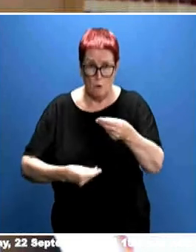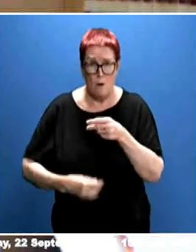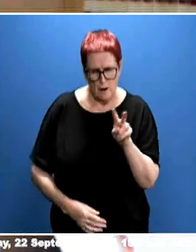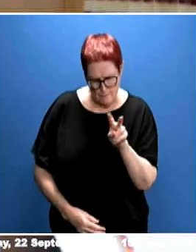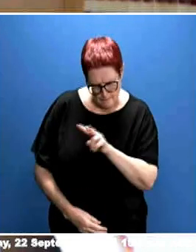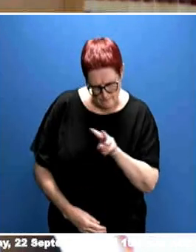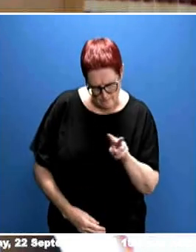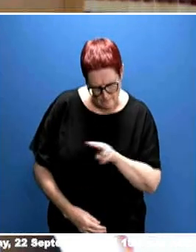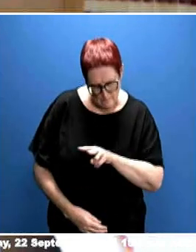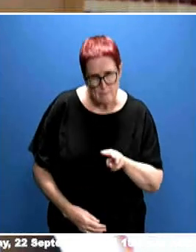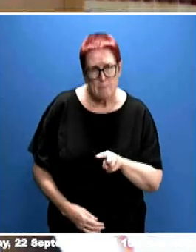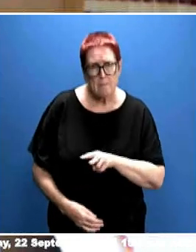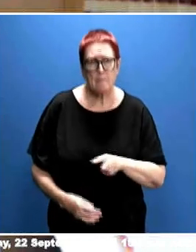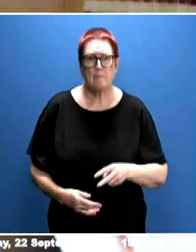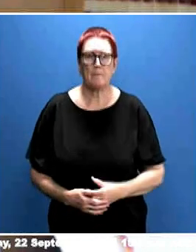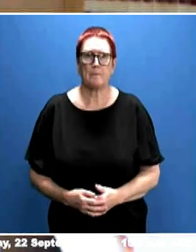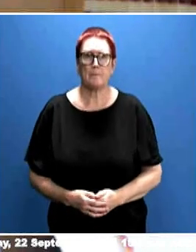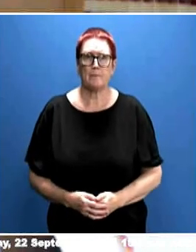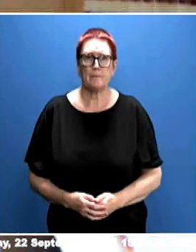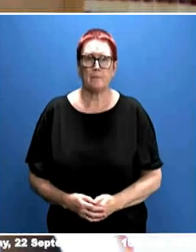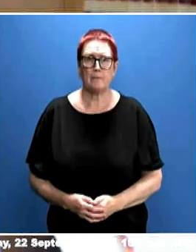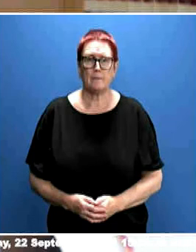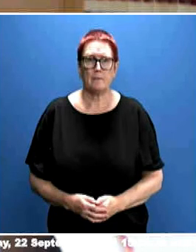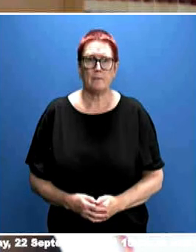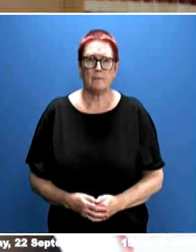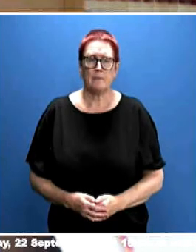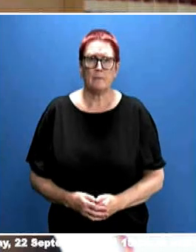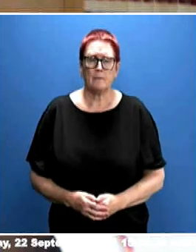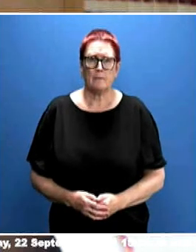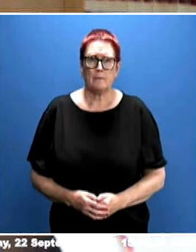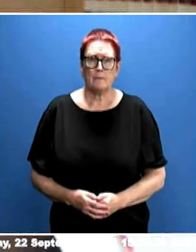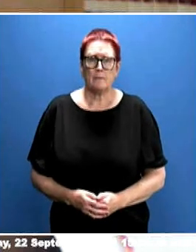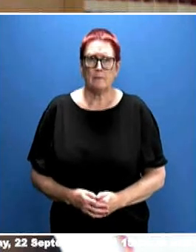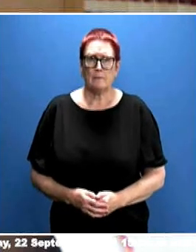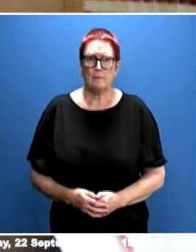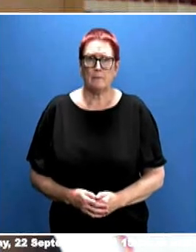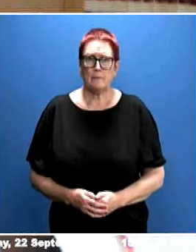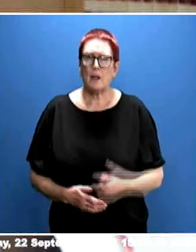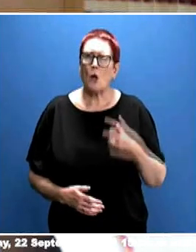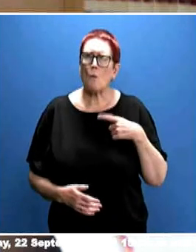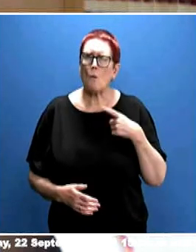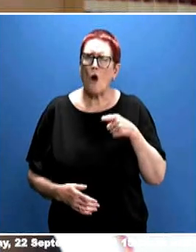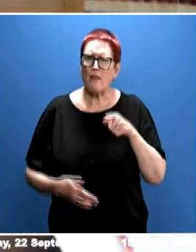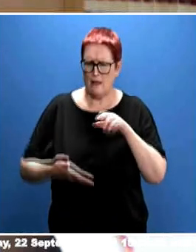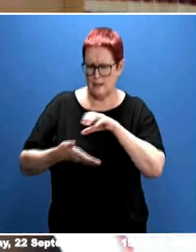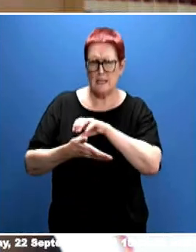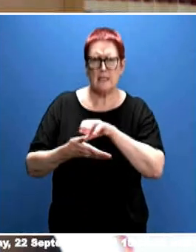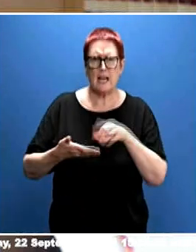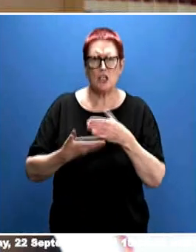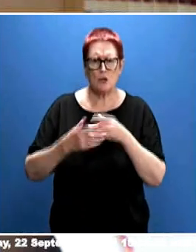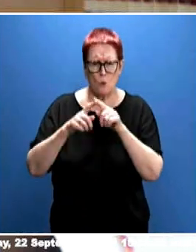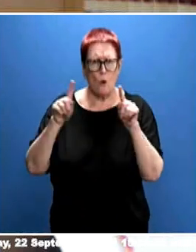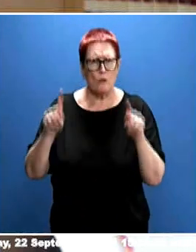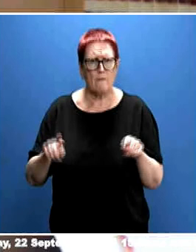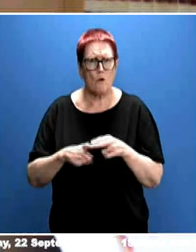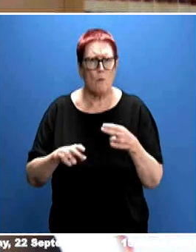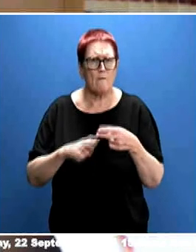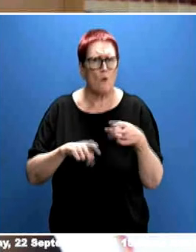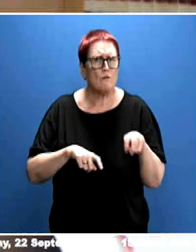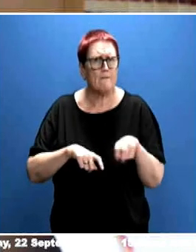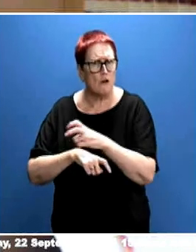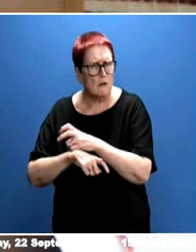Is there any reason why that section, which is about getting that input from